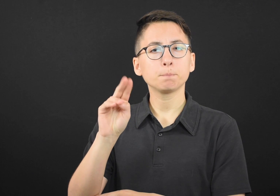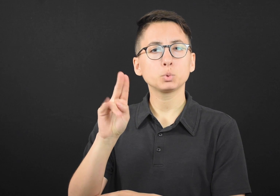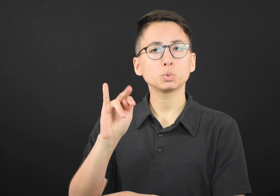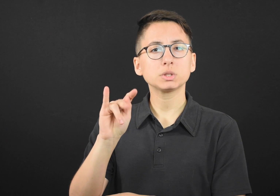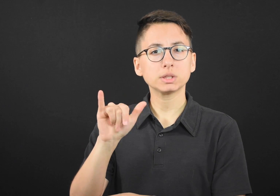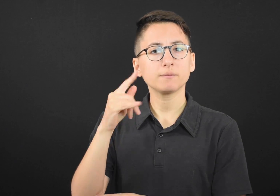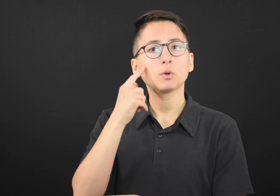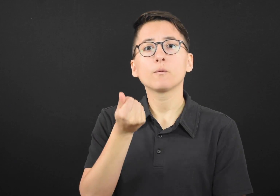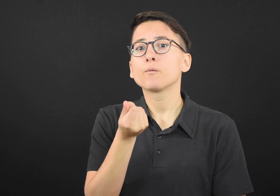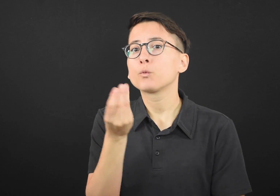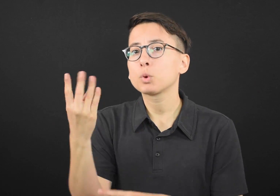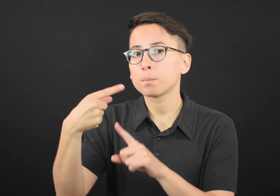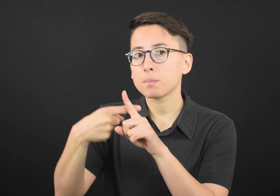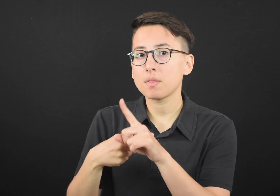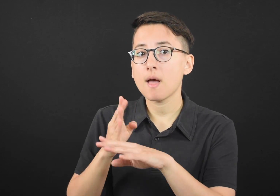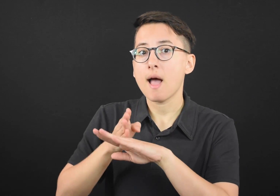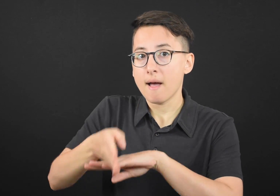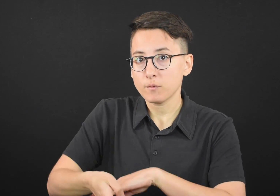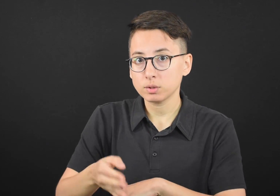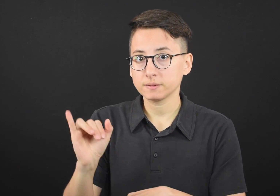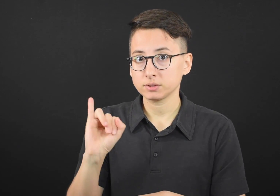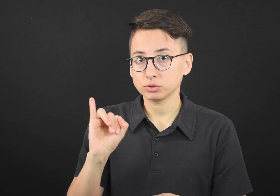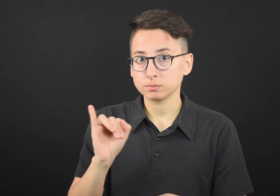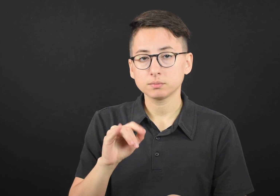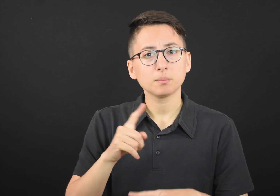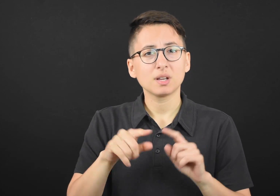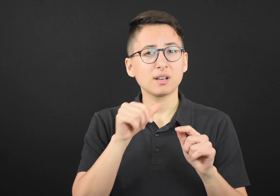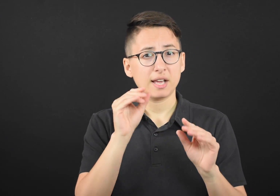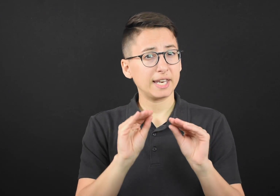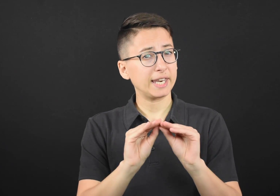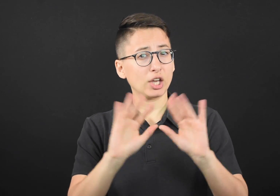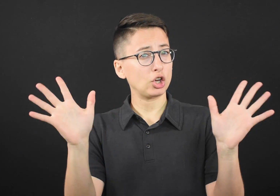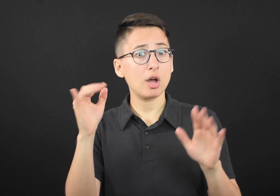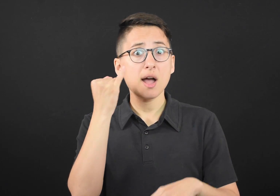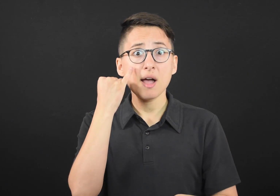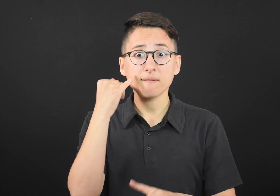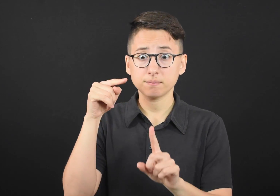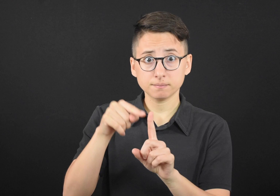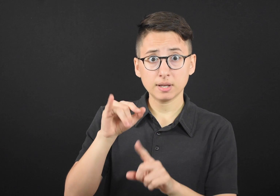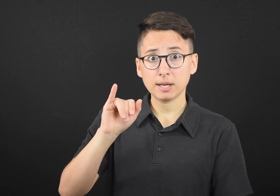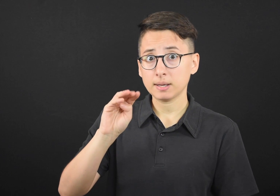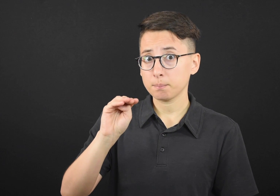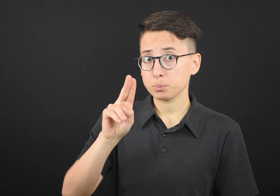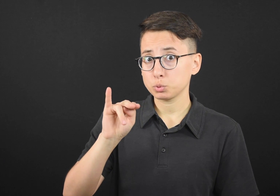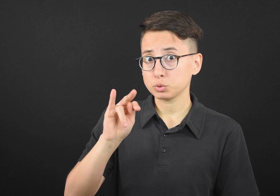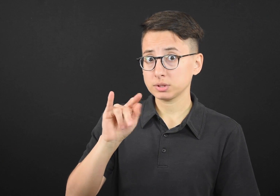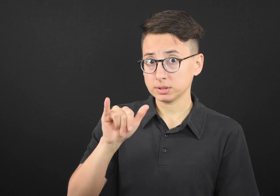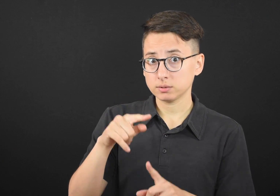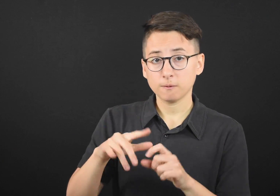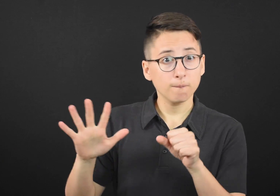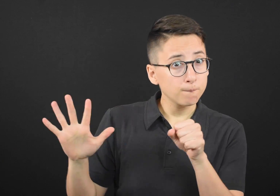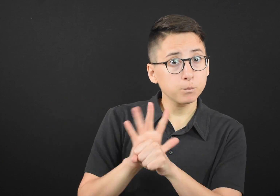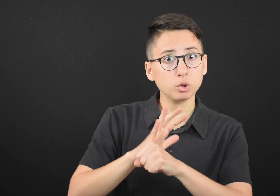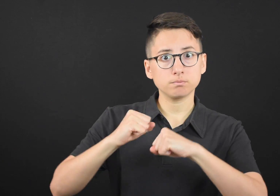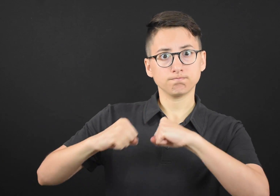infection, it is unclear if that immunity is fully protective and how long